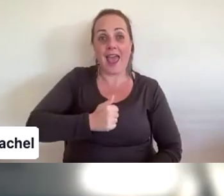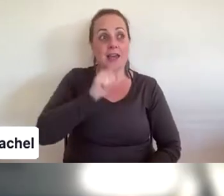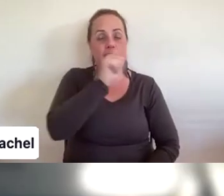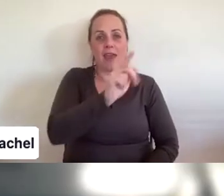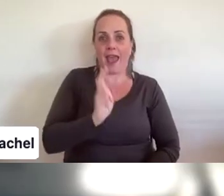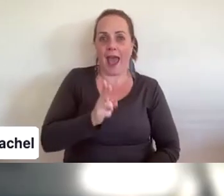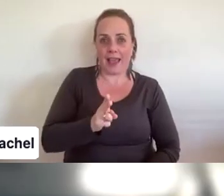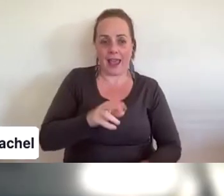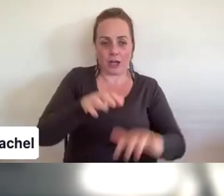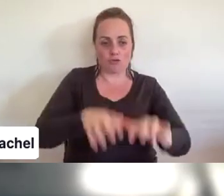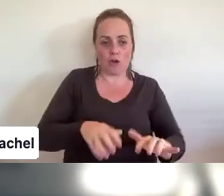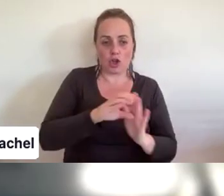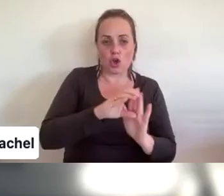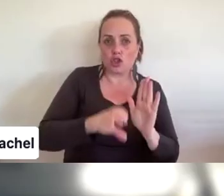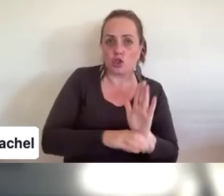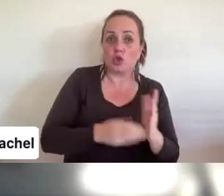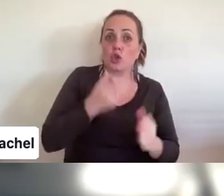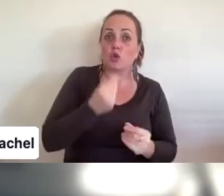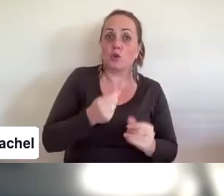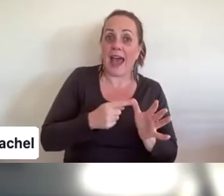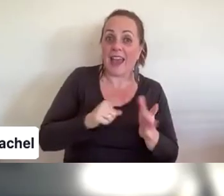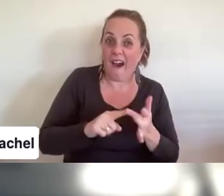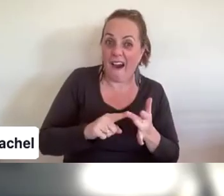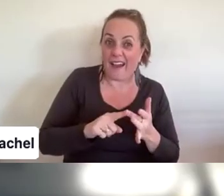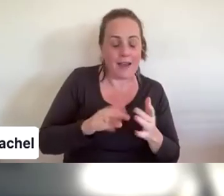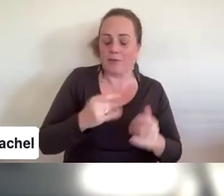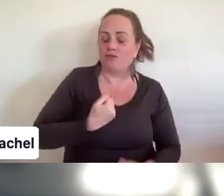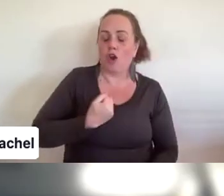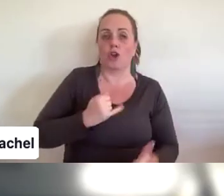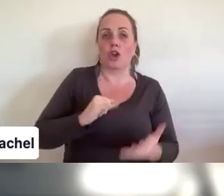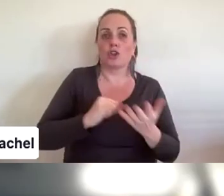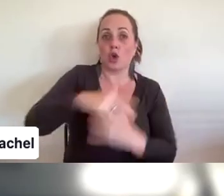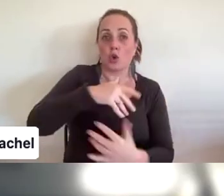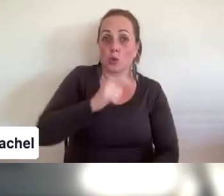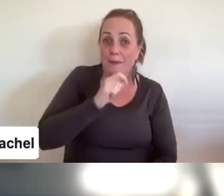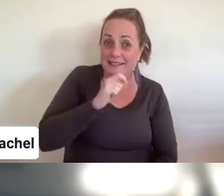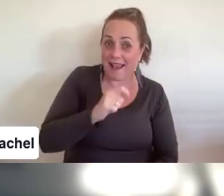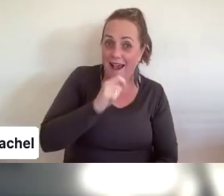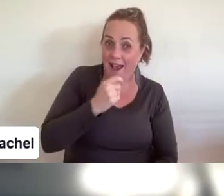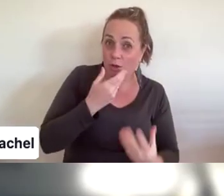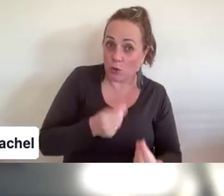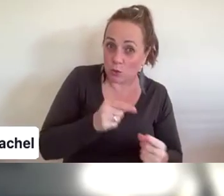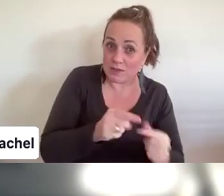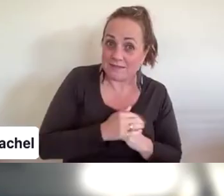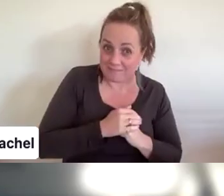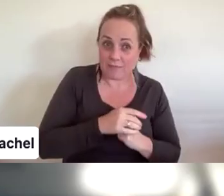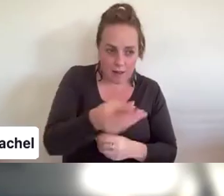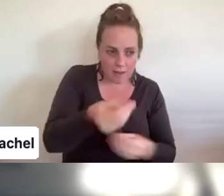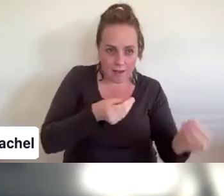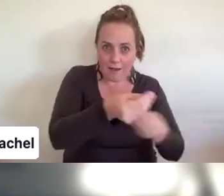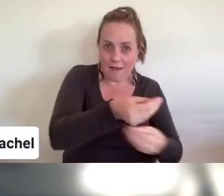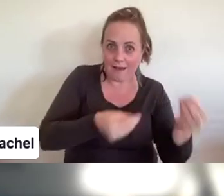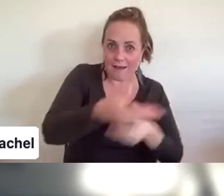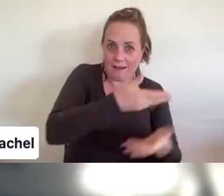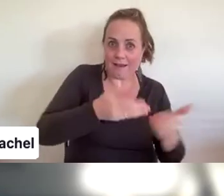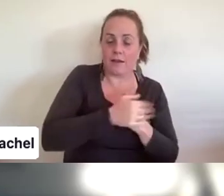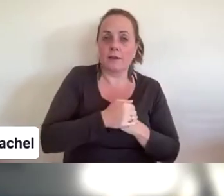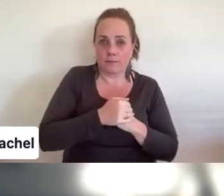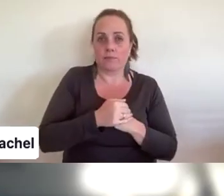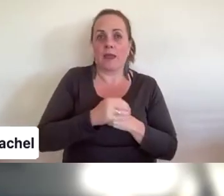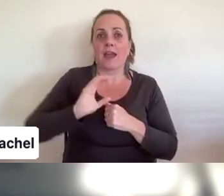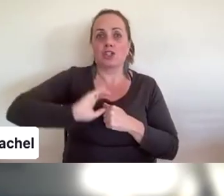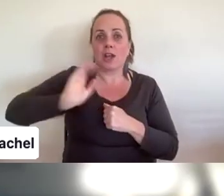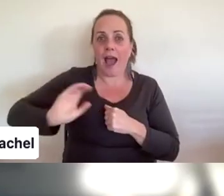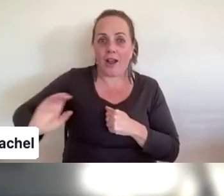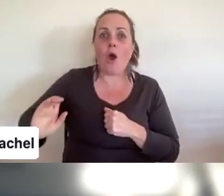social media as a nation. In Chicago, policing is overseen by community dialogues where Police